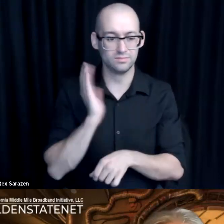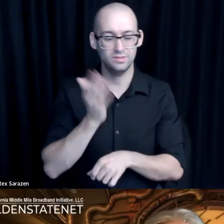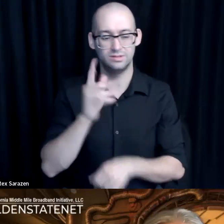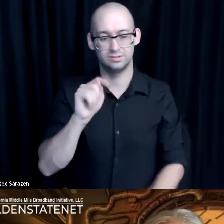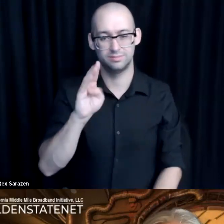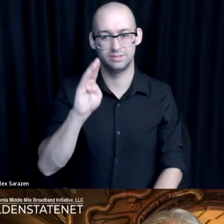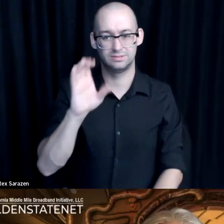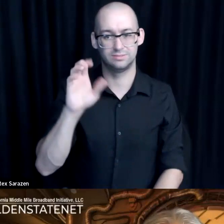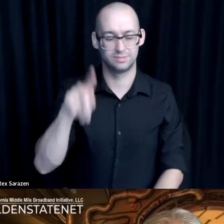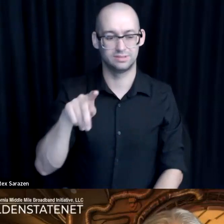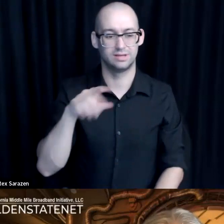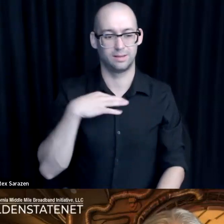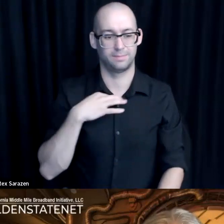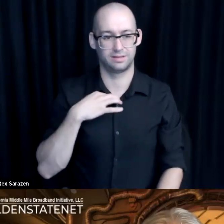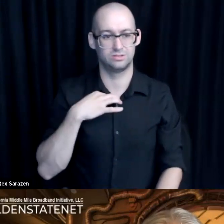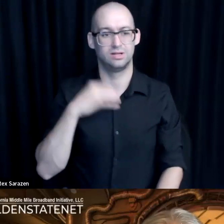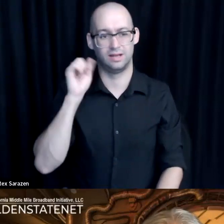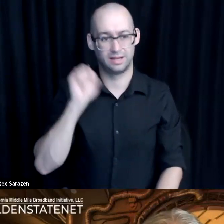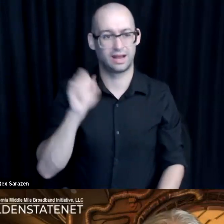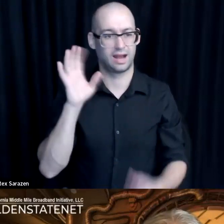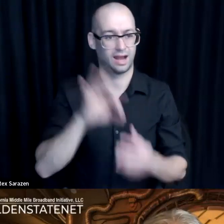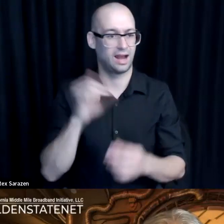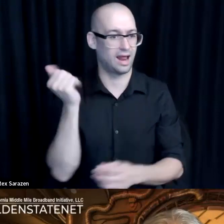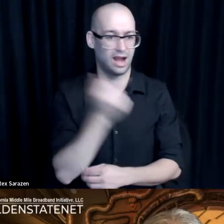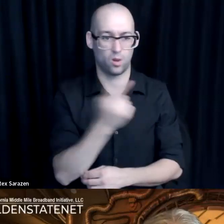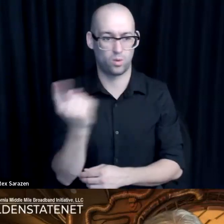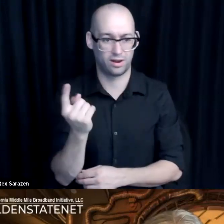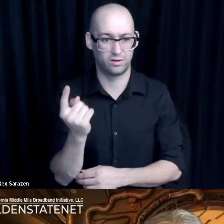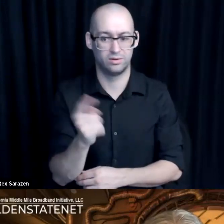Matt. And you can connect anywhere, right? So there is, they'll do what's called a